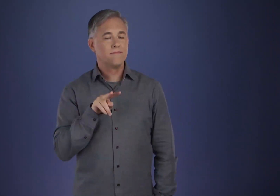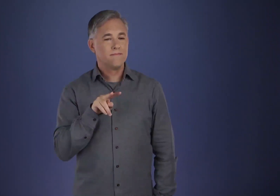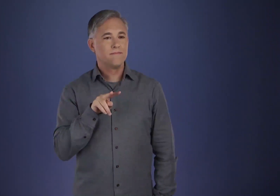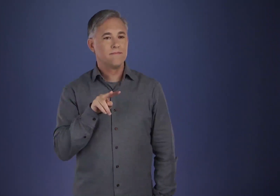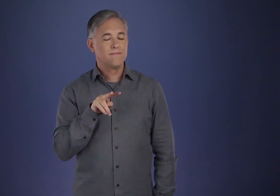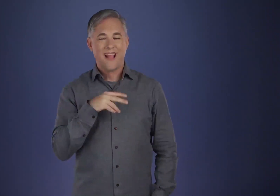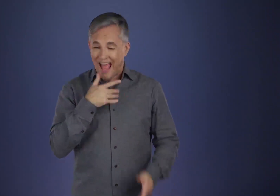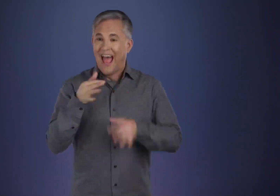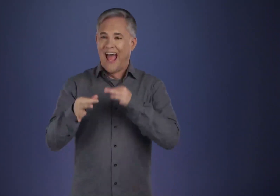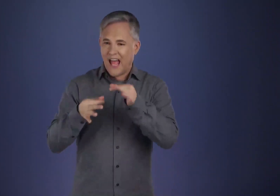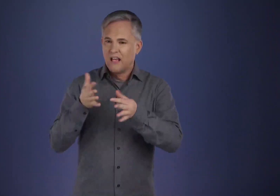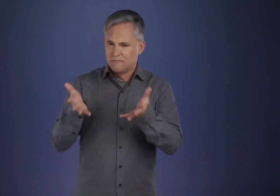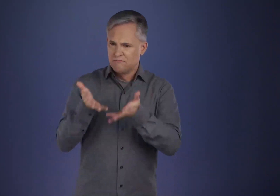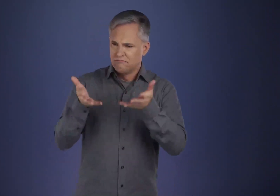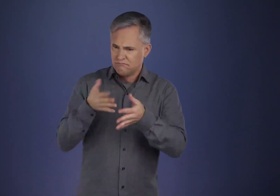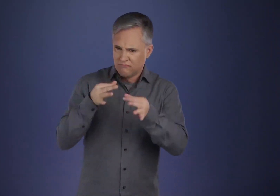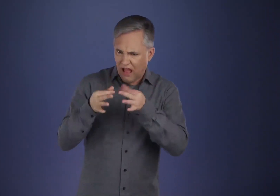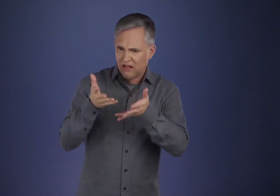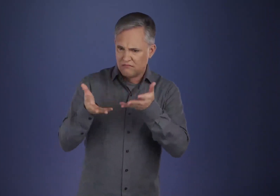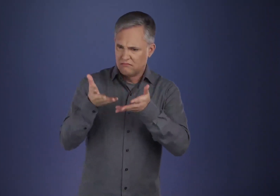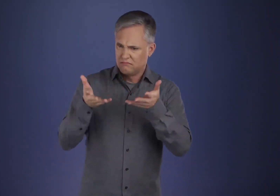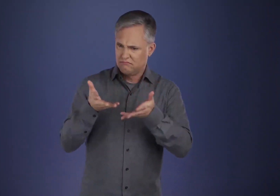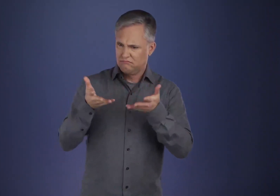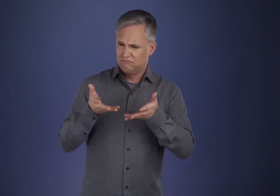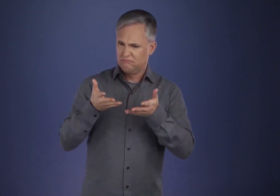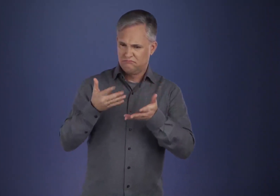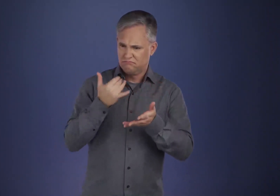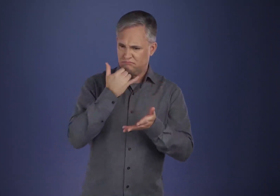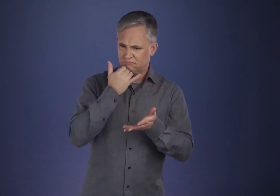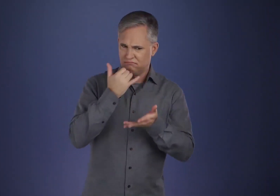She looked interested, but not as excited as I thought she should be.